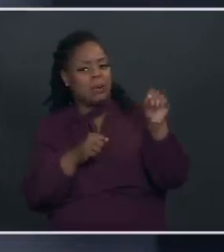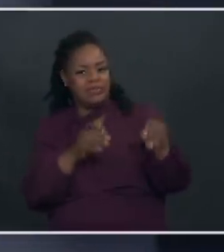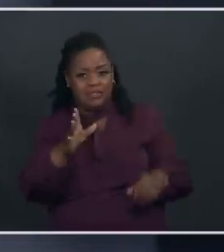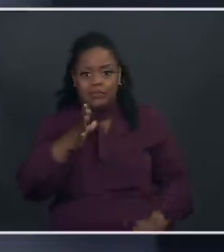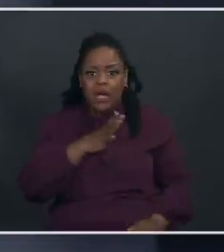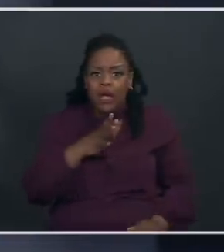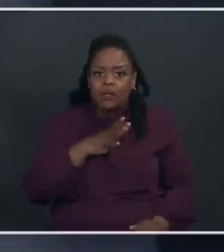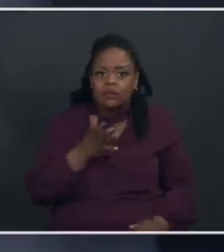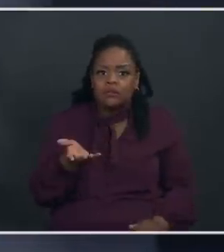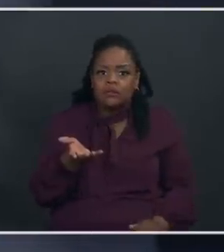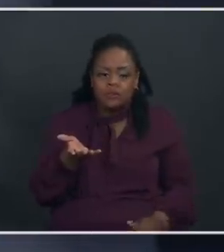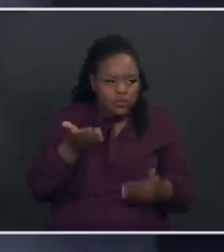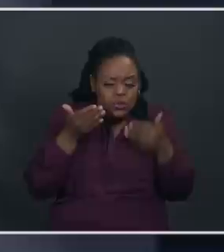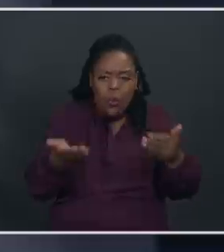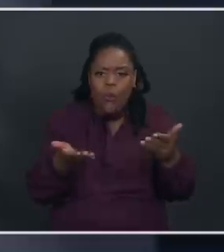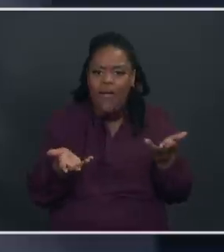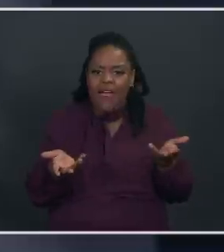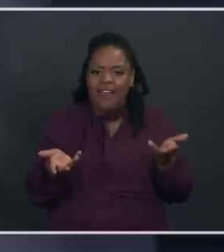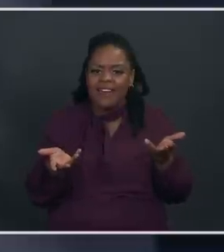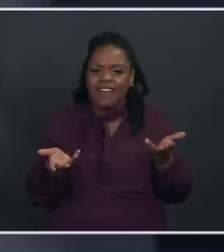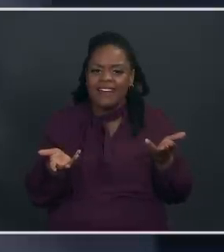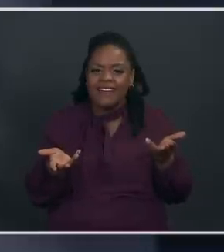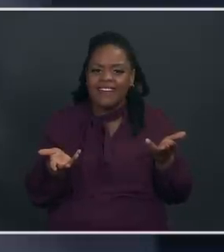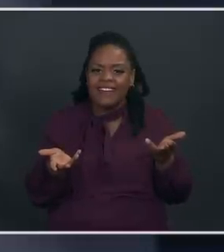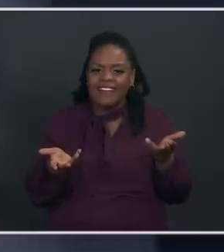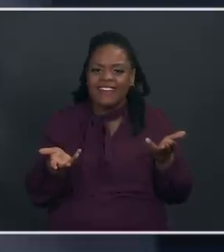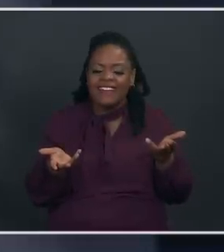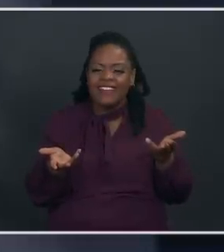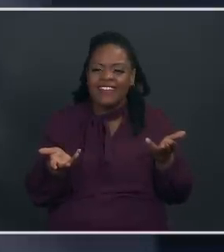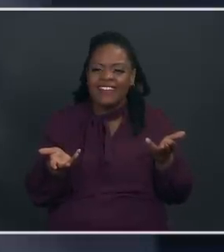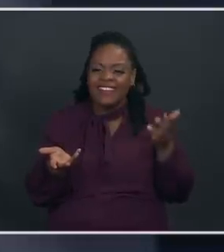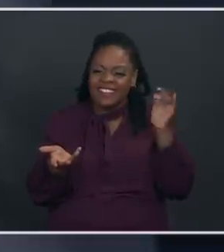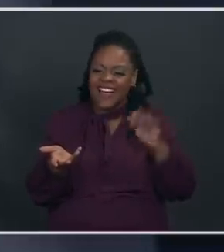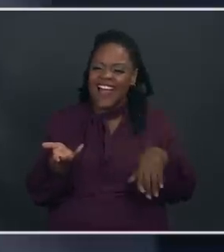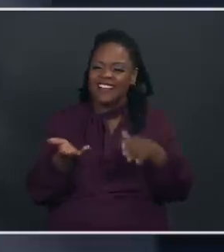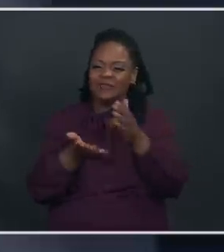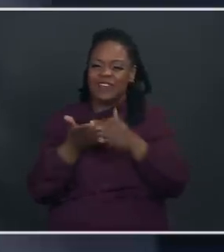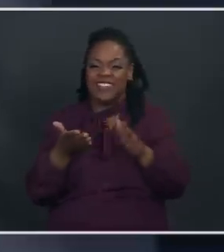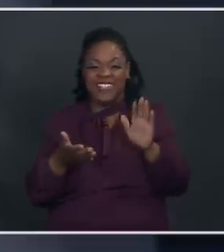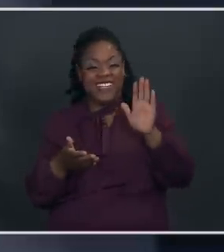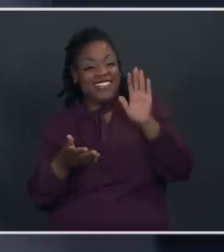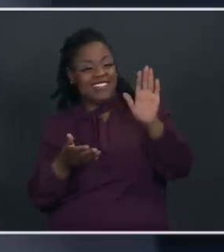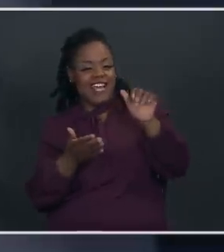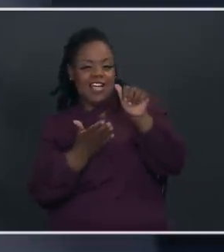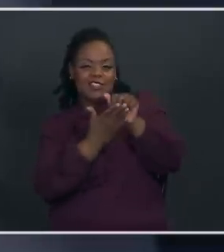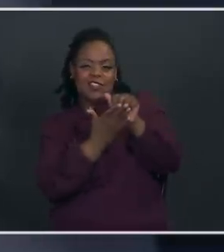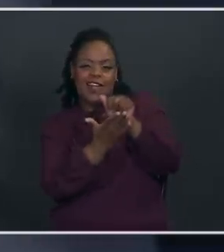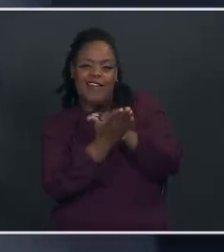of the Build Back Better agenda. And I think that, unfortunately,